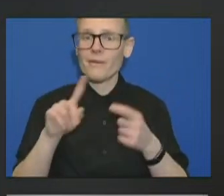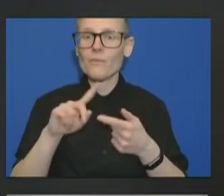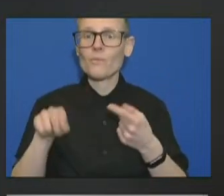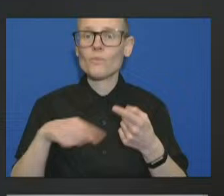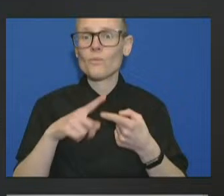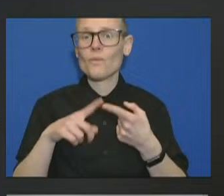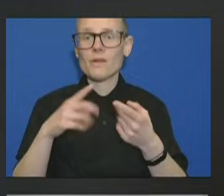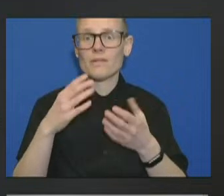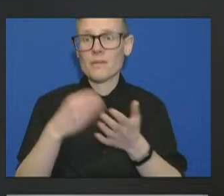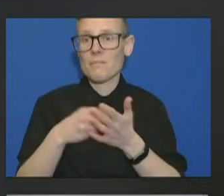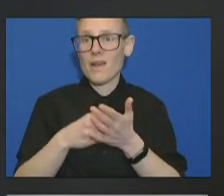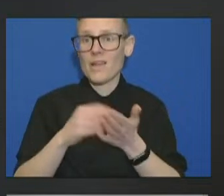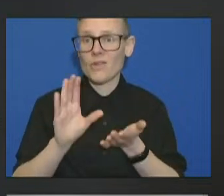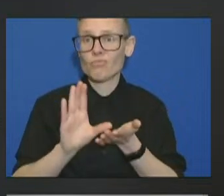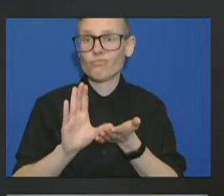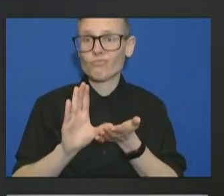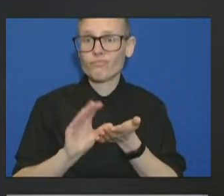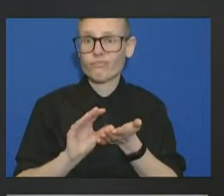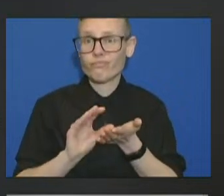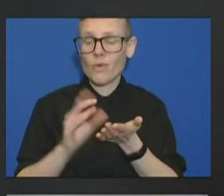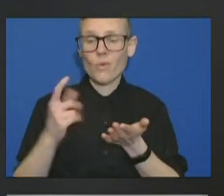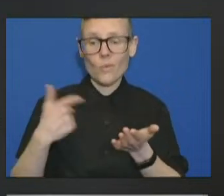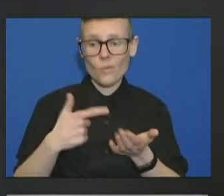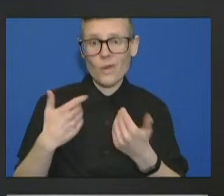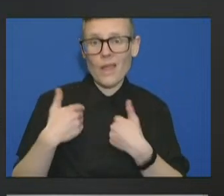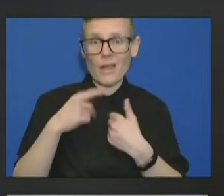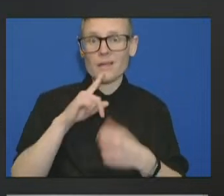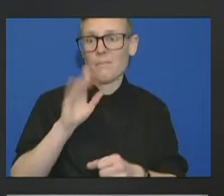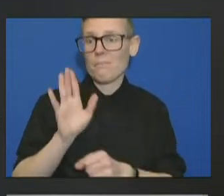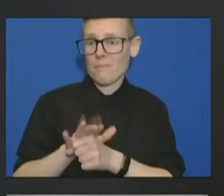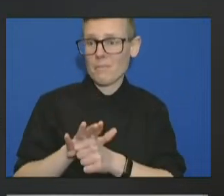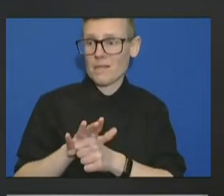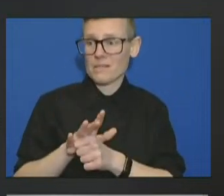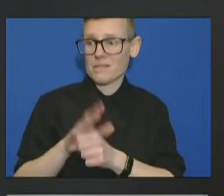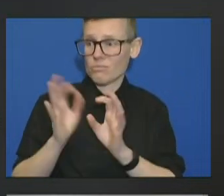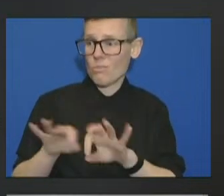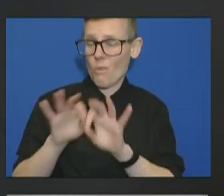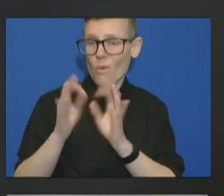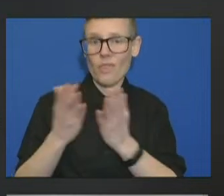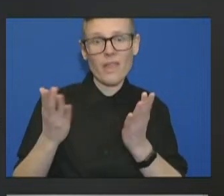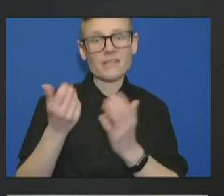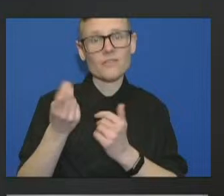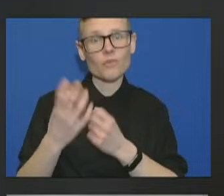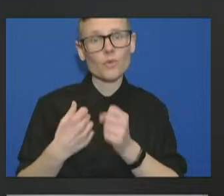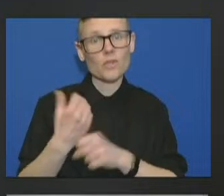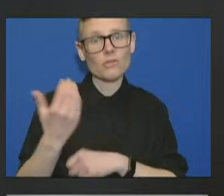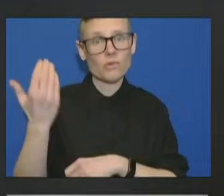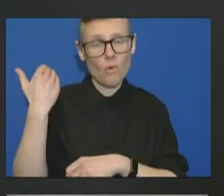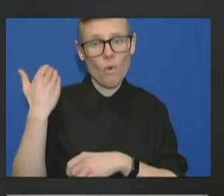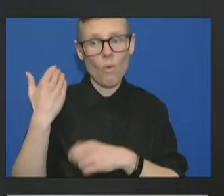sugarcoat it. Anytime that we're making a reduction we've made